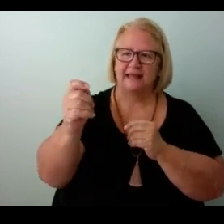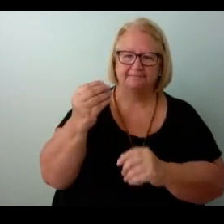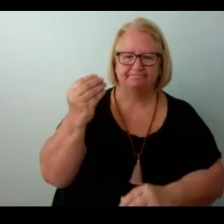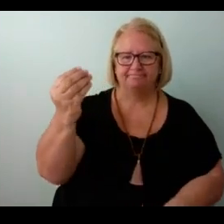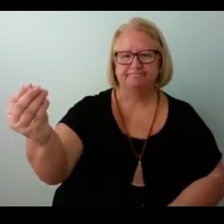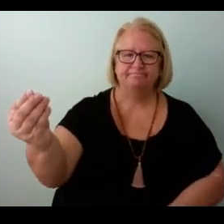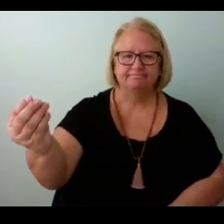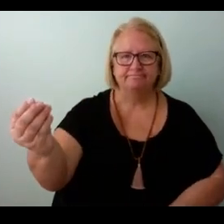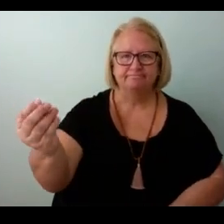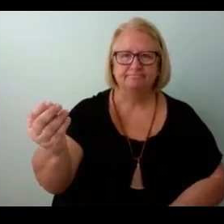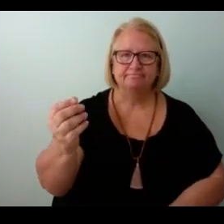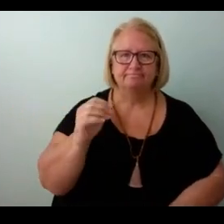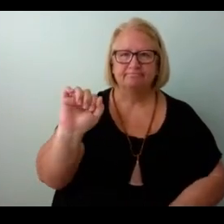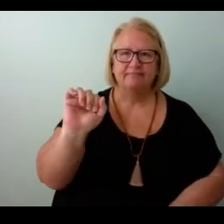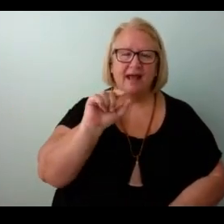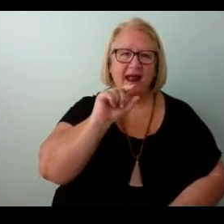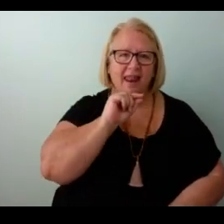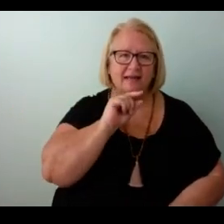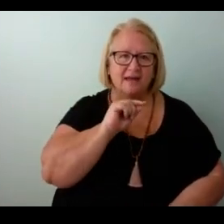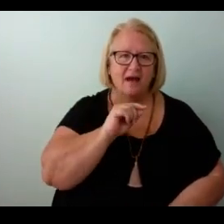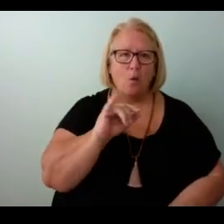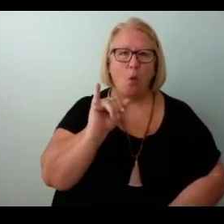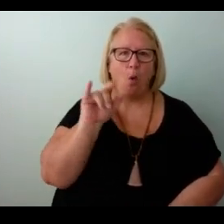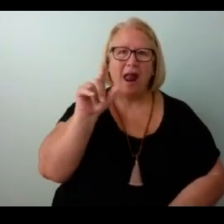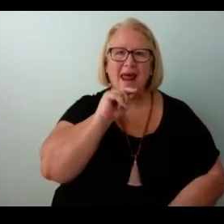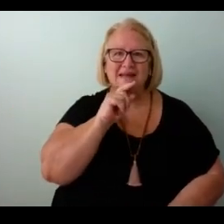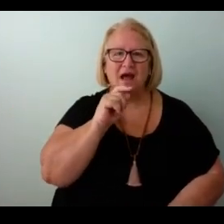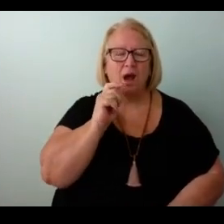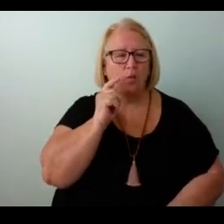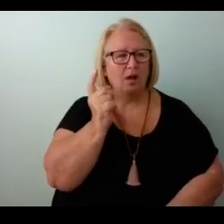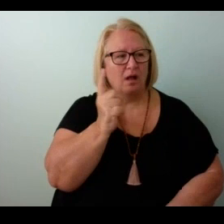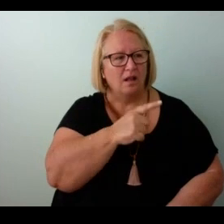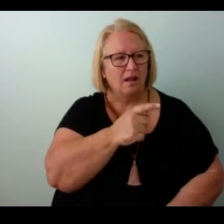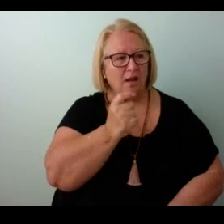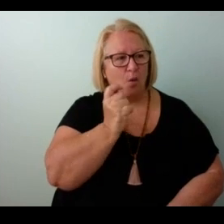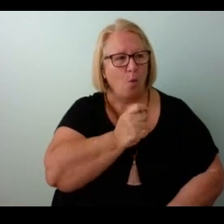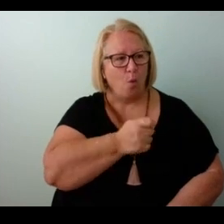their lender or their lender will go to court and successfully repossess the house.